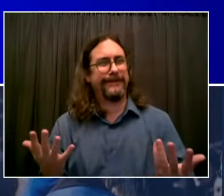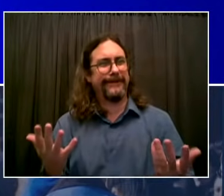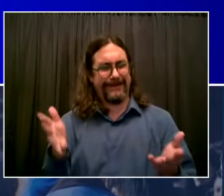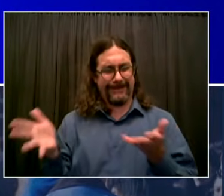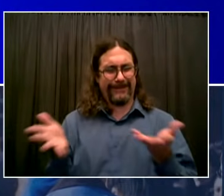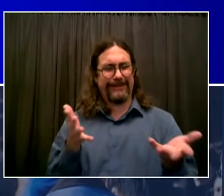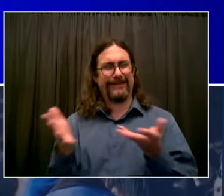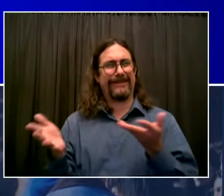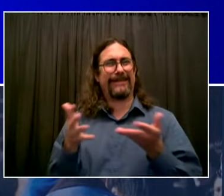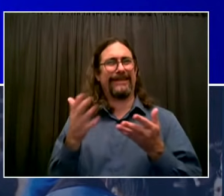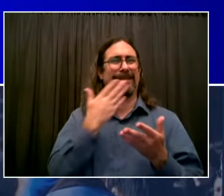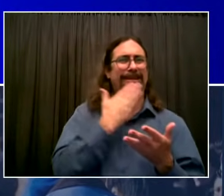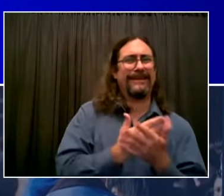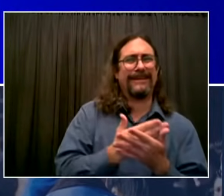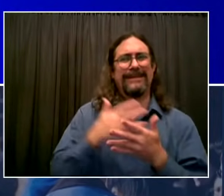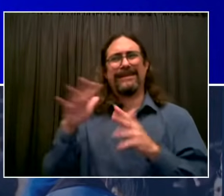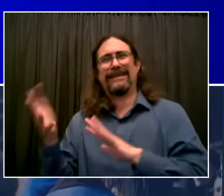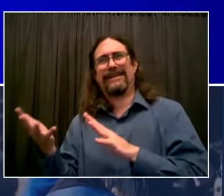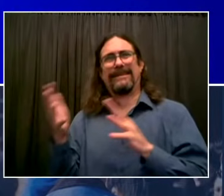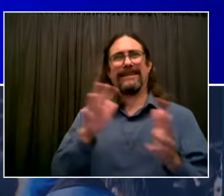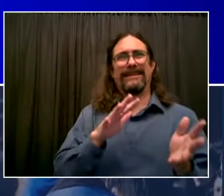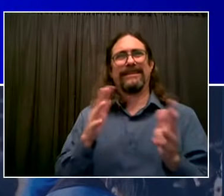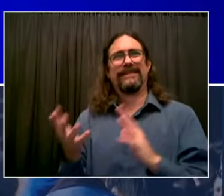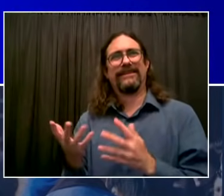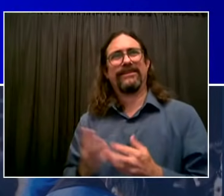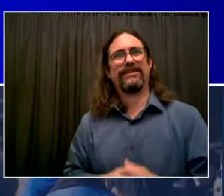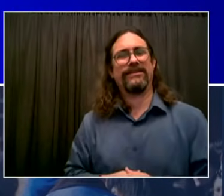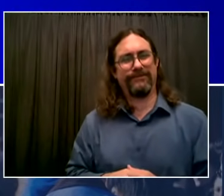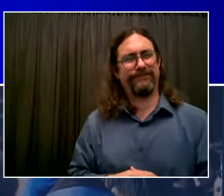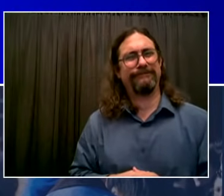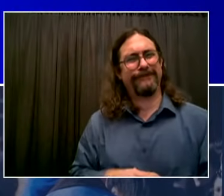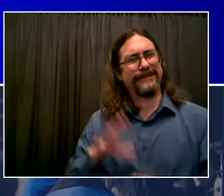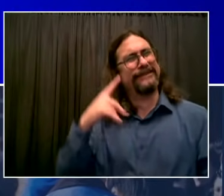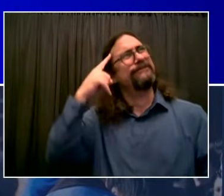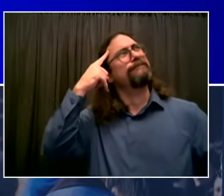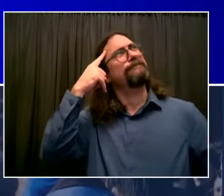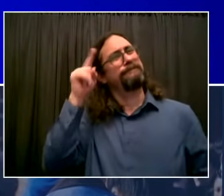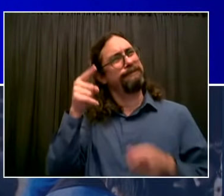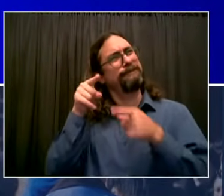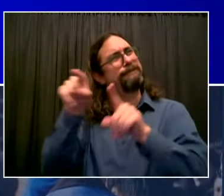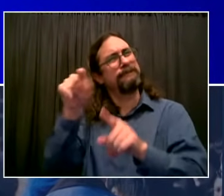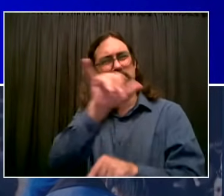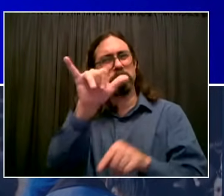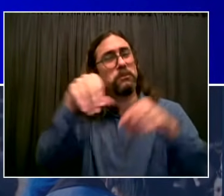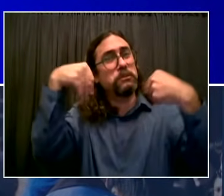HOW DID WE DO? THE IDEAS FOR THE NYPD ASK THE PEOPLE WHO ARE SERVED WHETHER THEY GOT THE SERVICE THEY